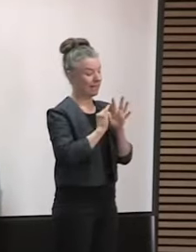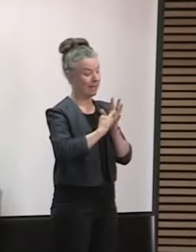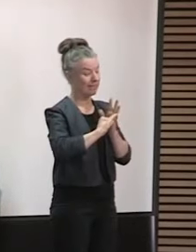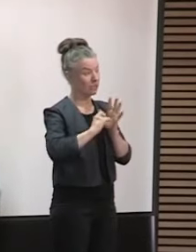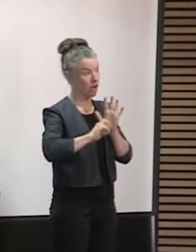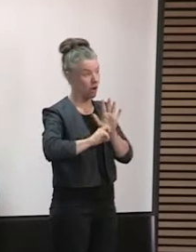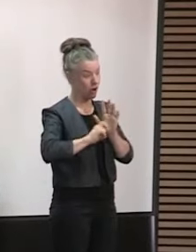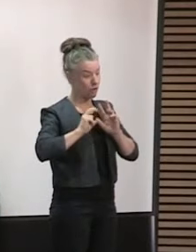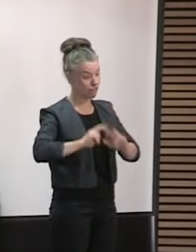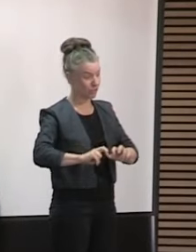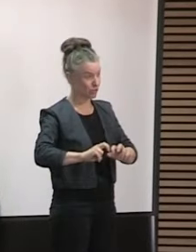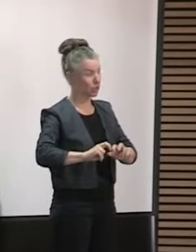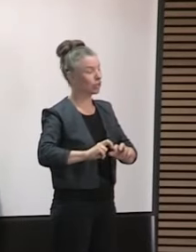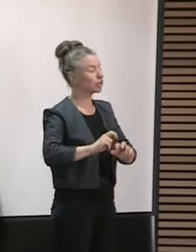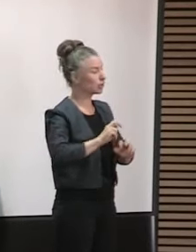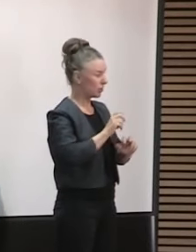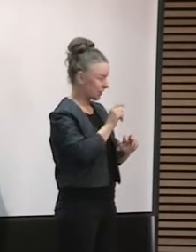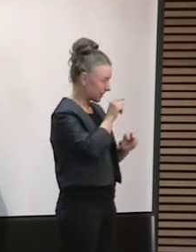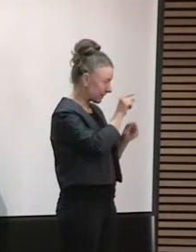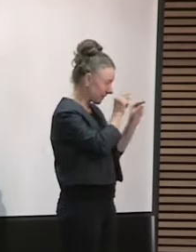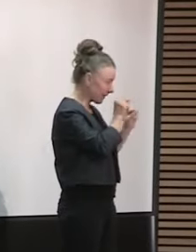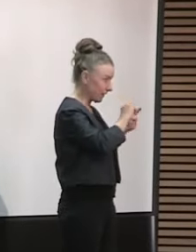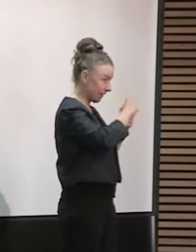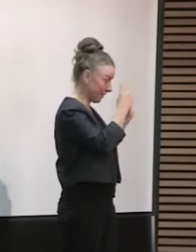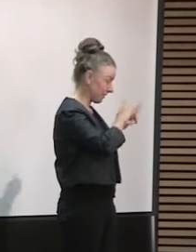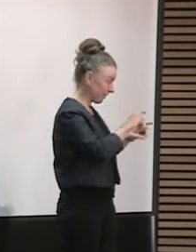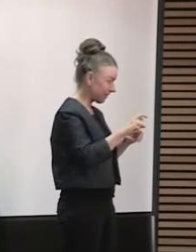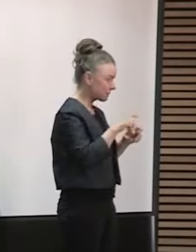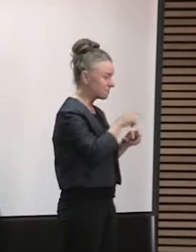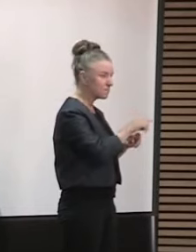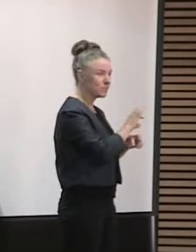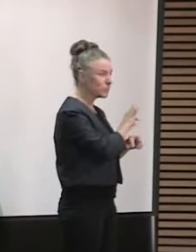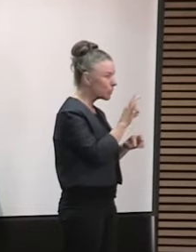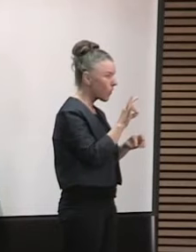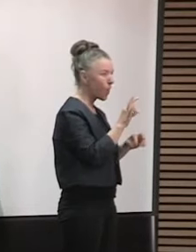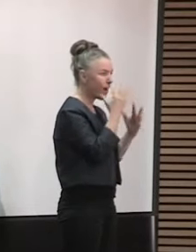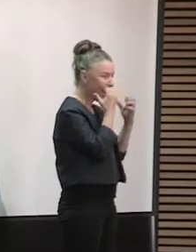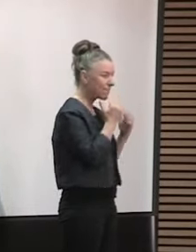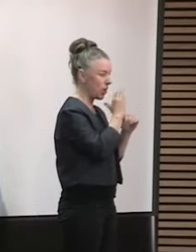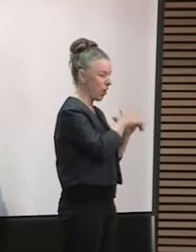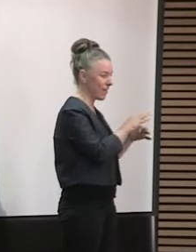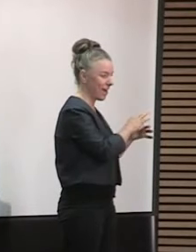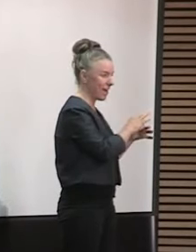not as a pressure to exclude newsers washing to return home, but to keep New